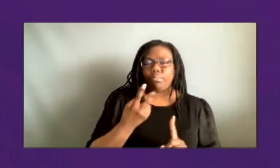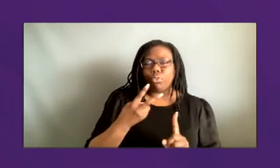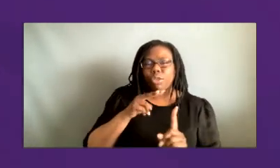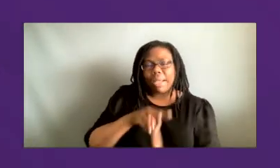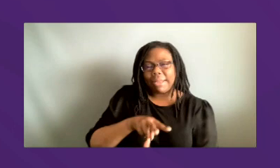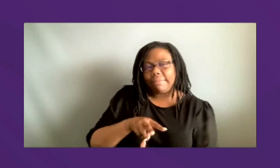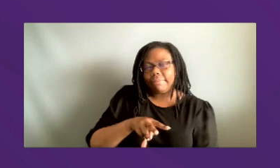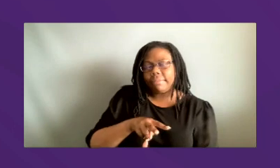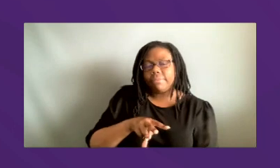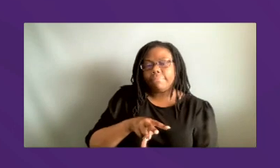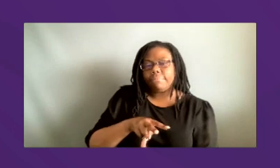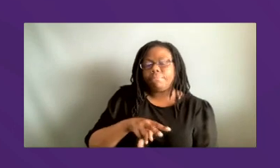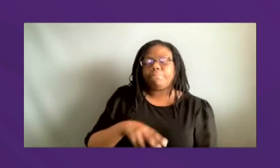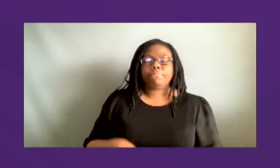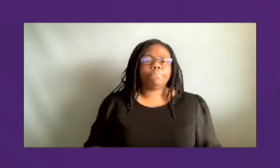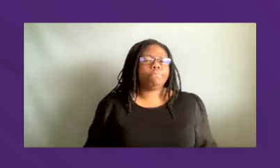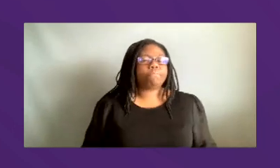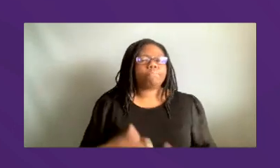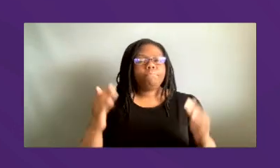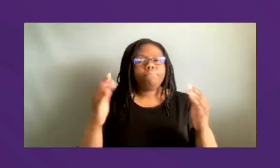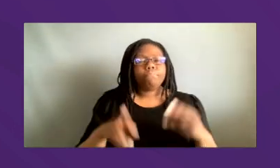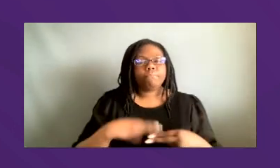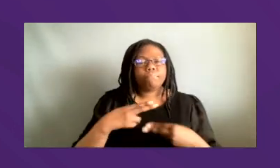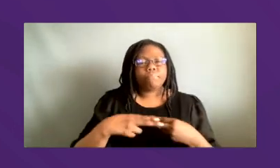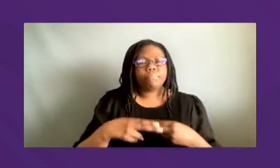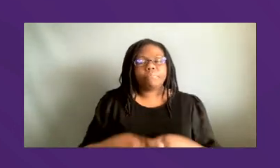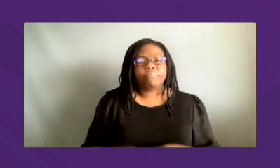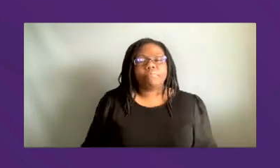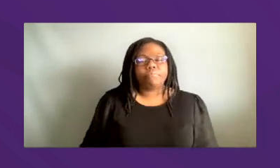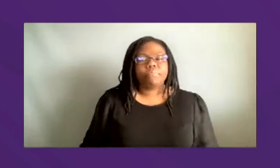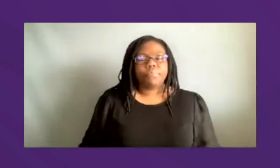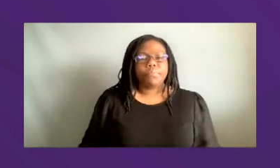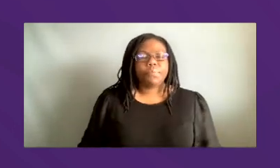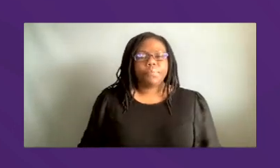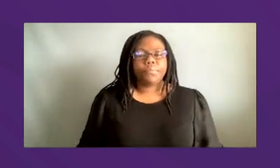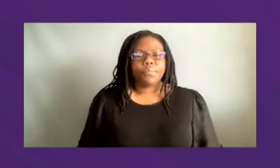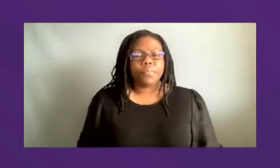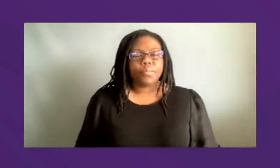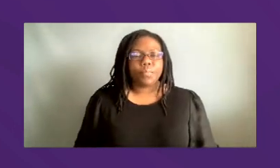Next slide, please. (VIDEO PLAYS) SPEAKER: